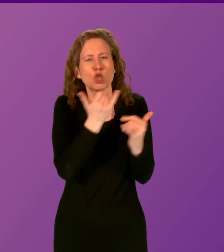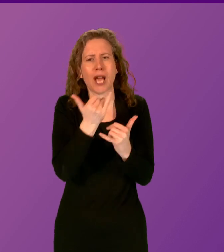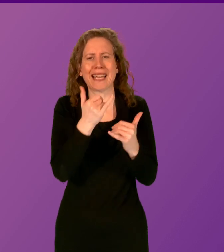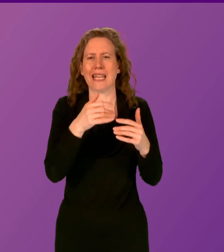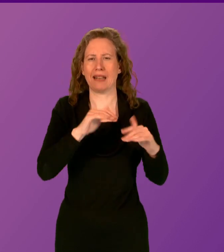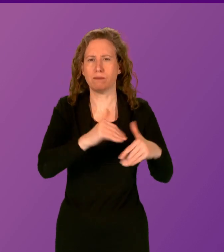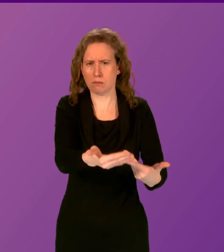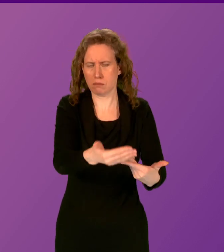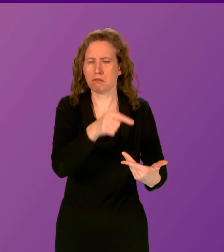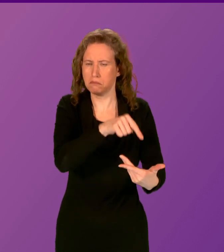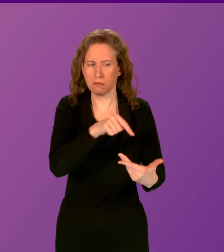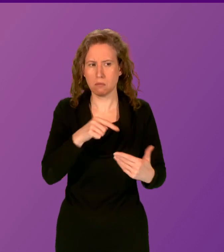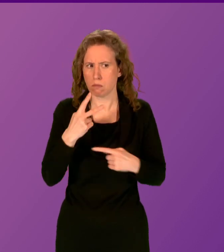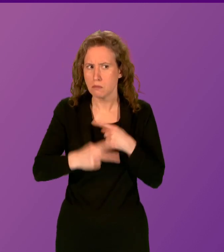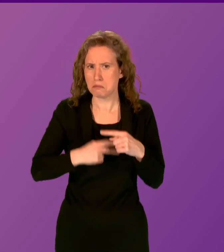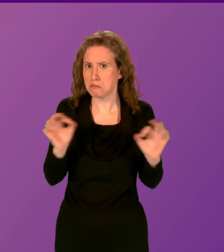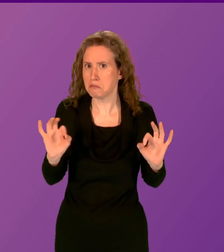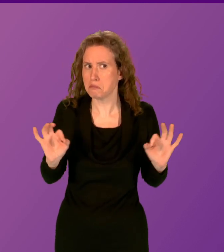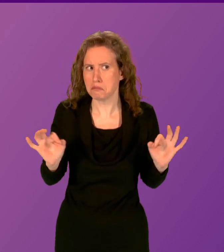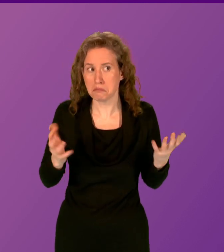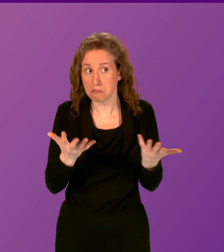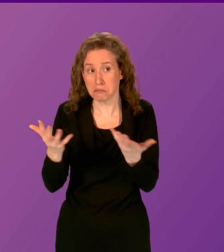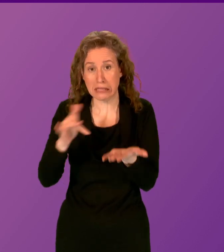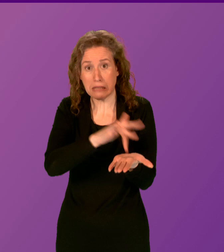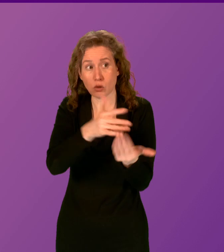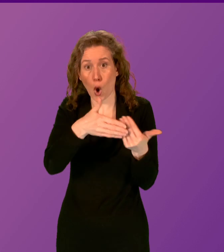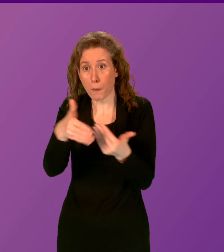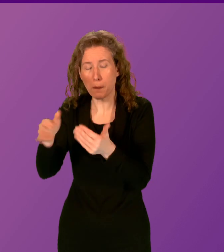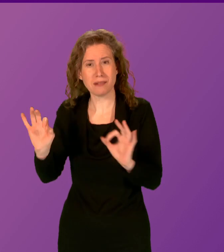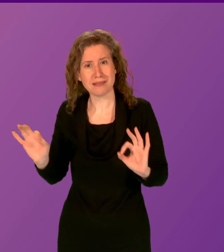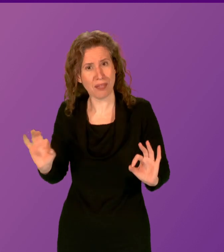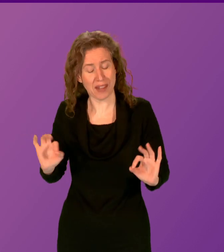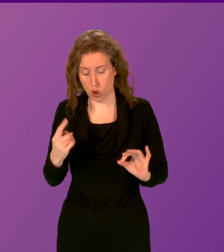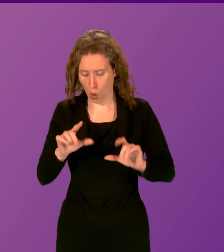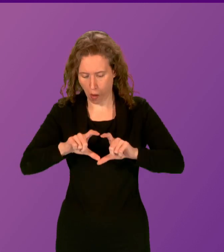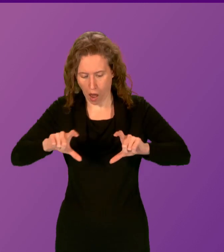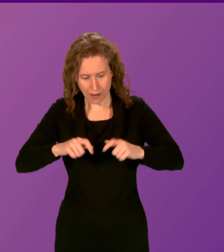years on, no facilities are open and not a single licence application has been made.